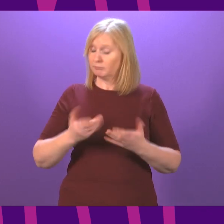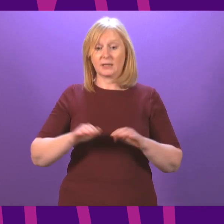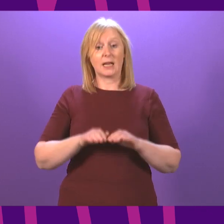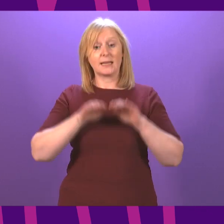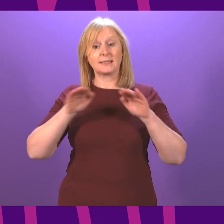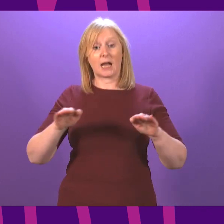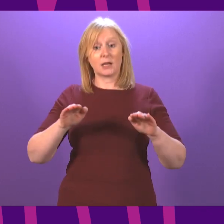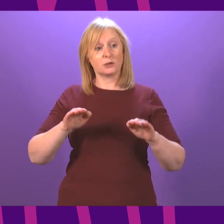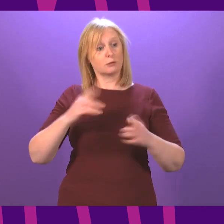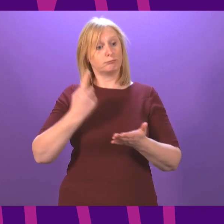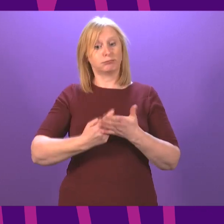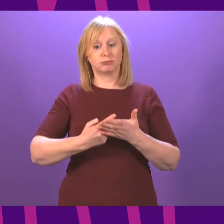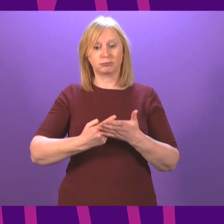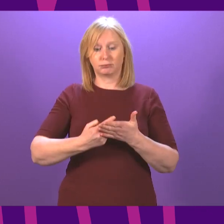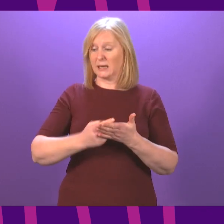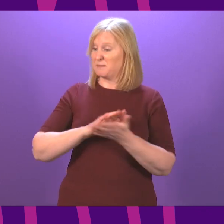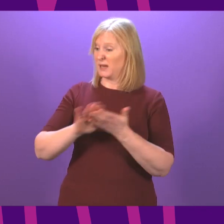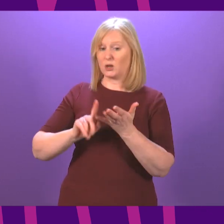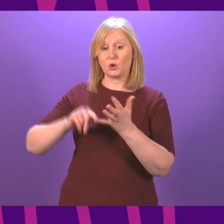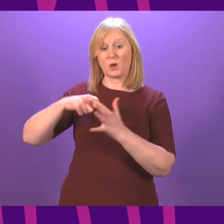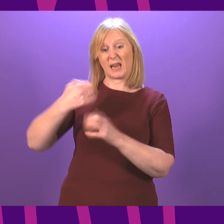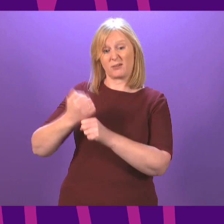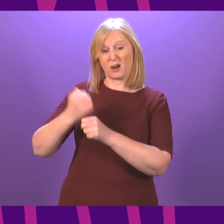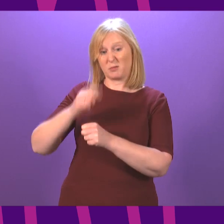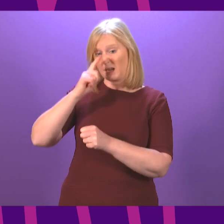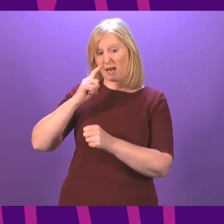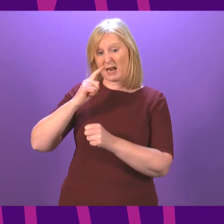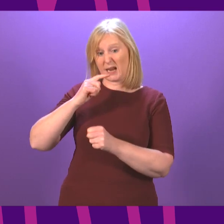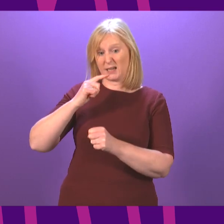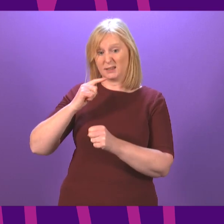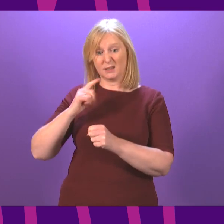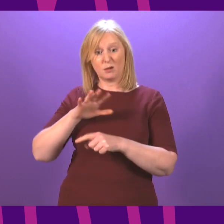UK Government. That is not good progress; it is a further undermining of devolution.